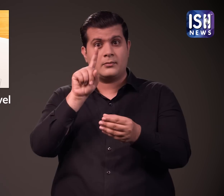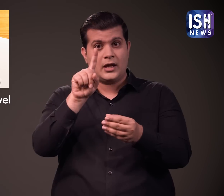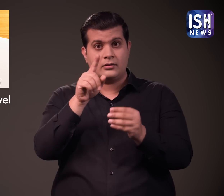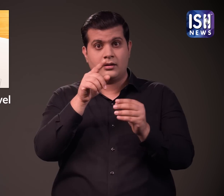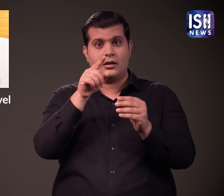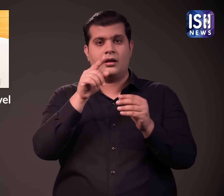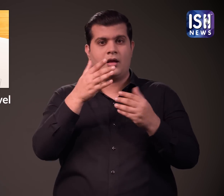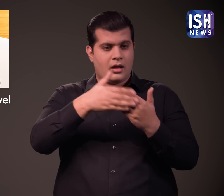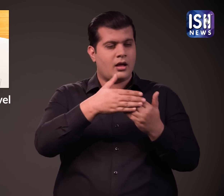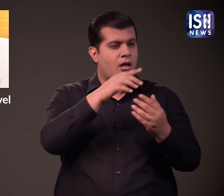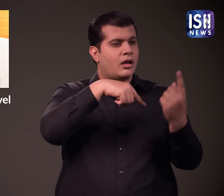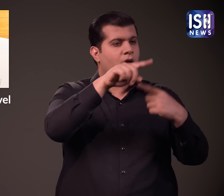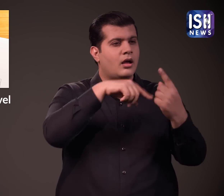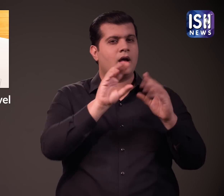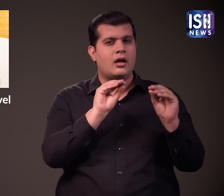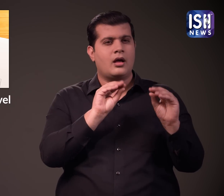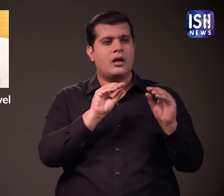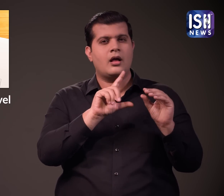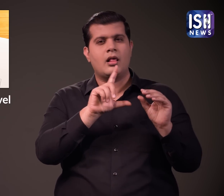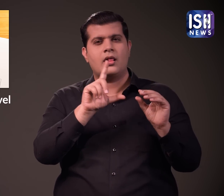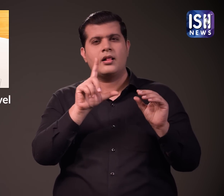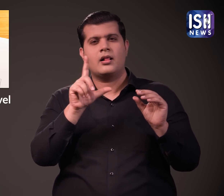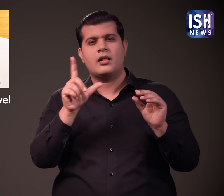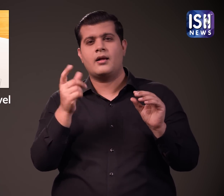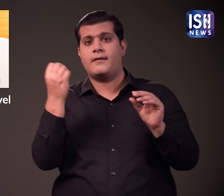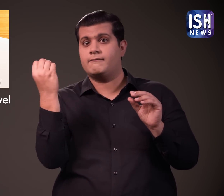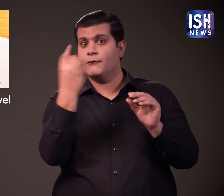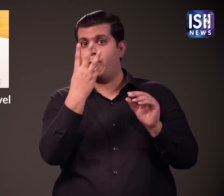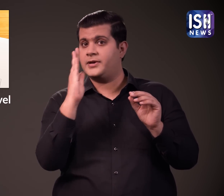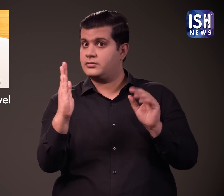Remember the documents for claiming the insurance amount has to be sumitted within 4 months.